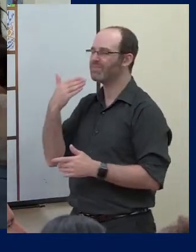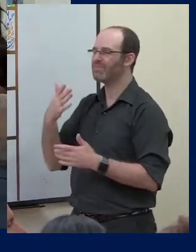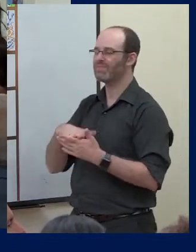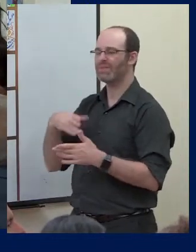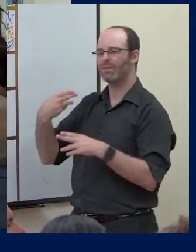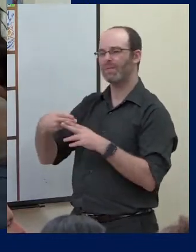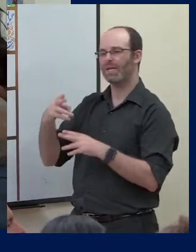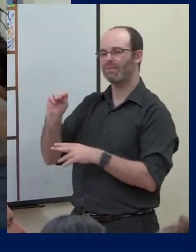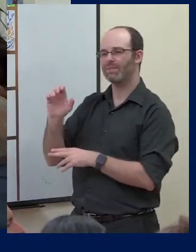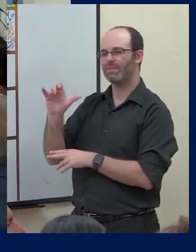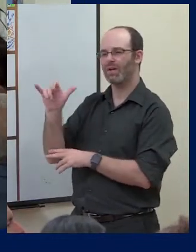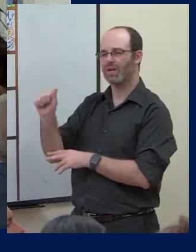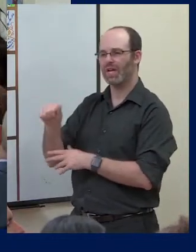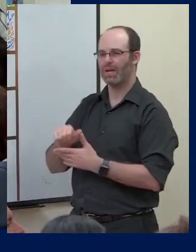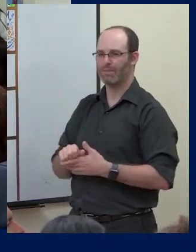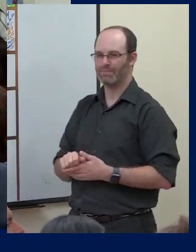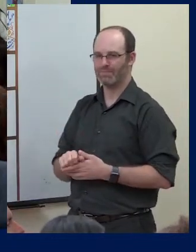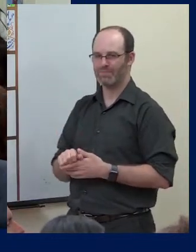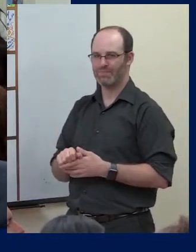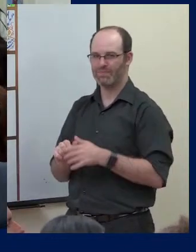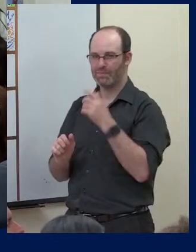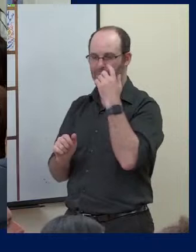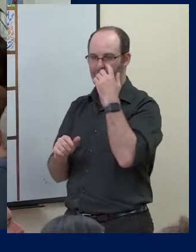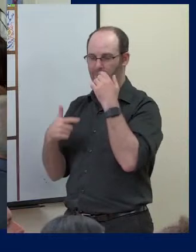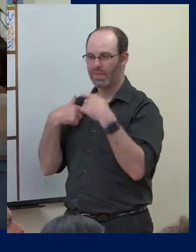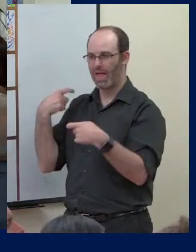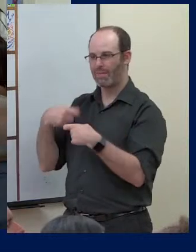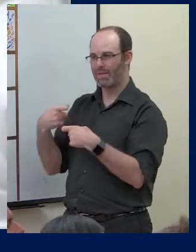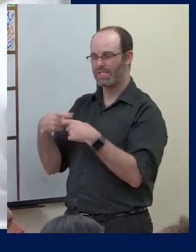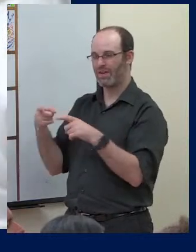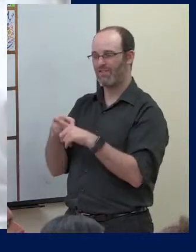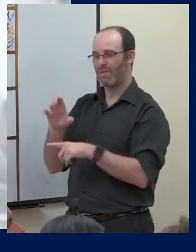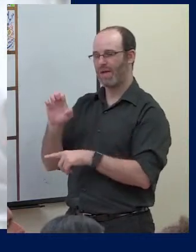My name is Maria.